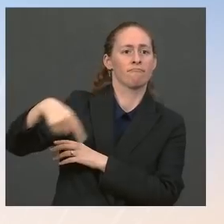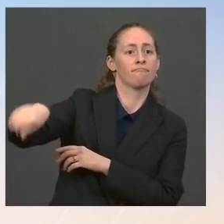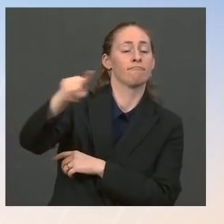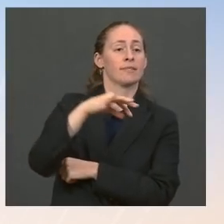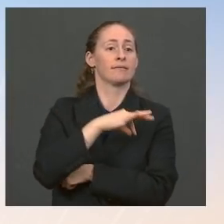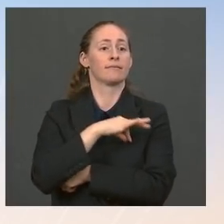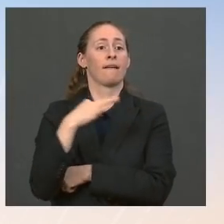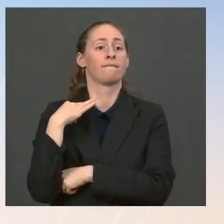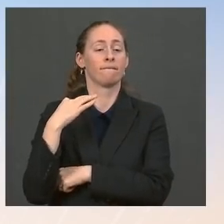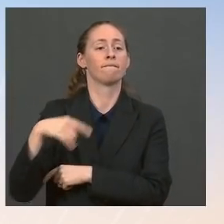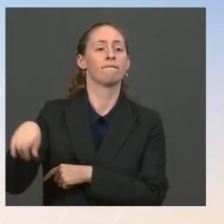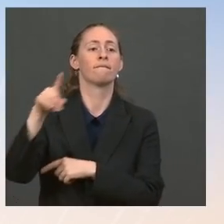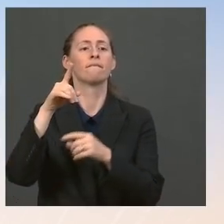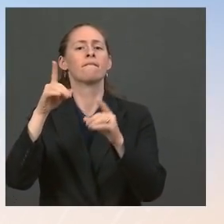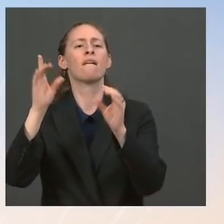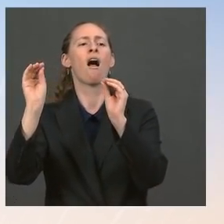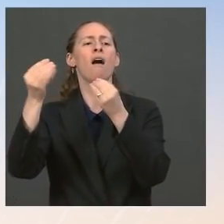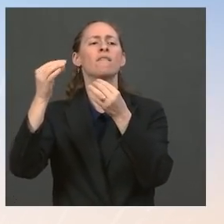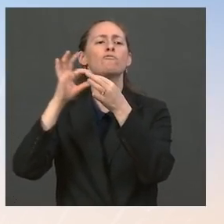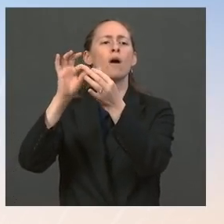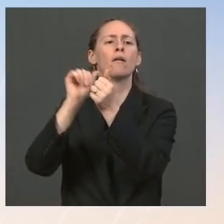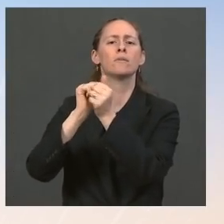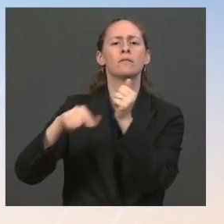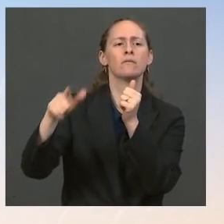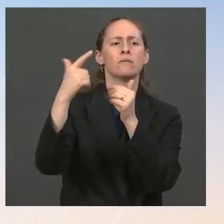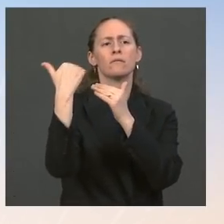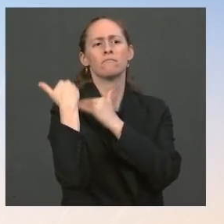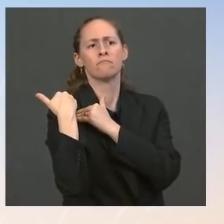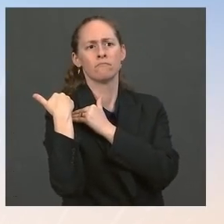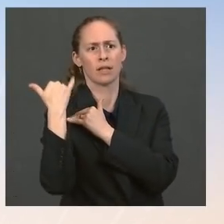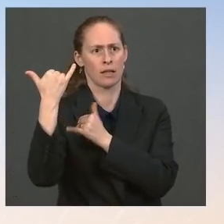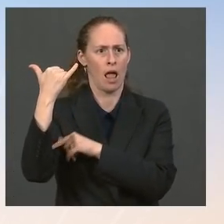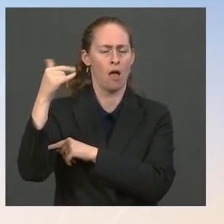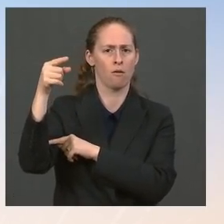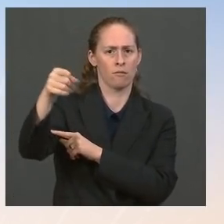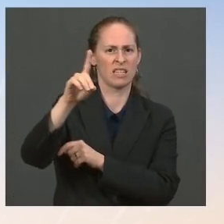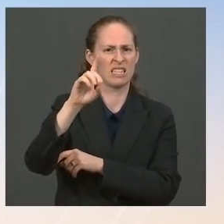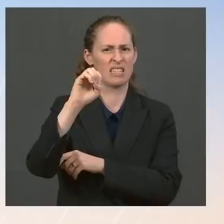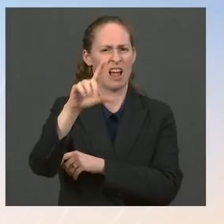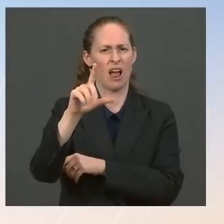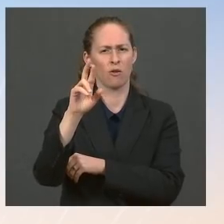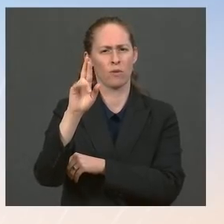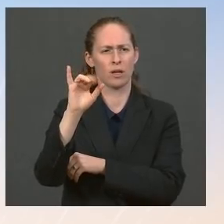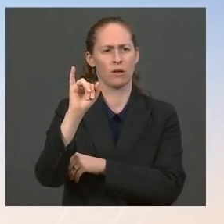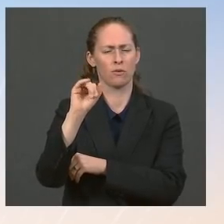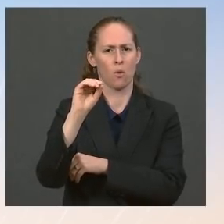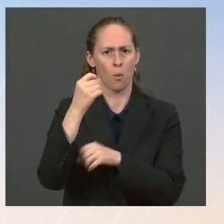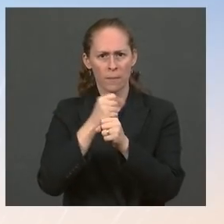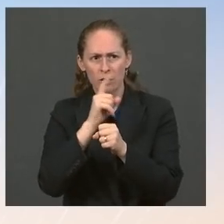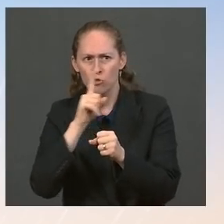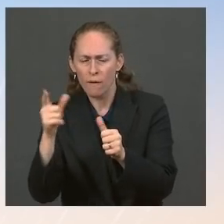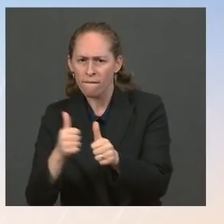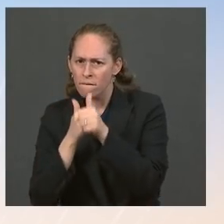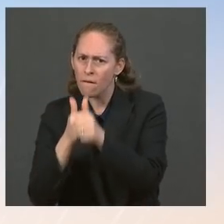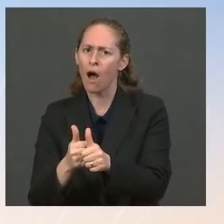to be on site in Del Rio full-time to ensure adherence to the policies, training,